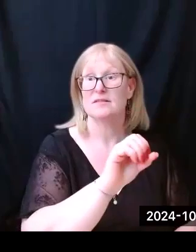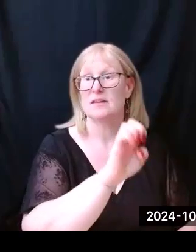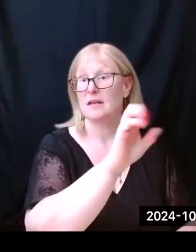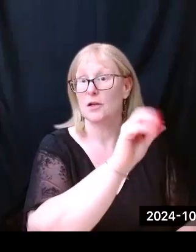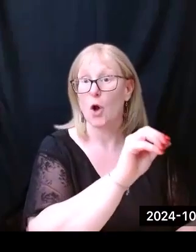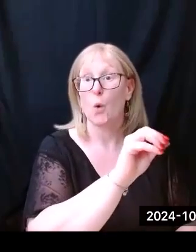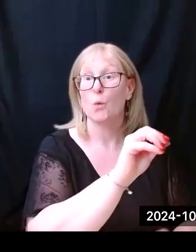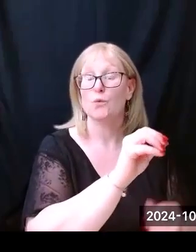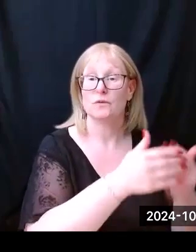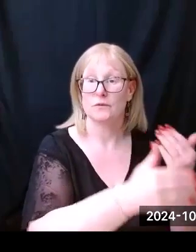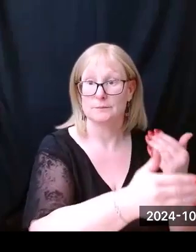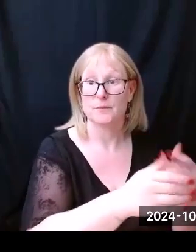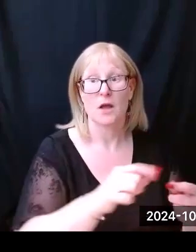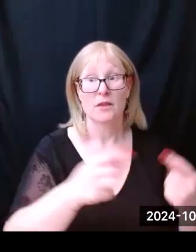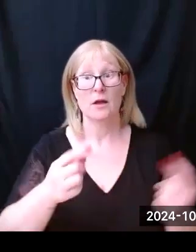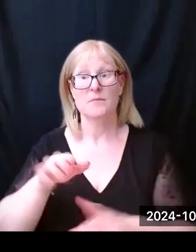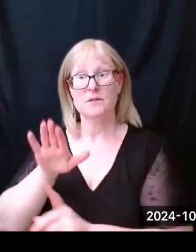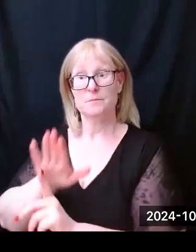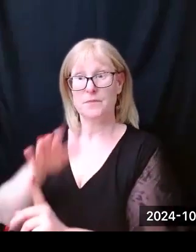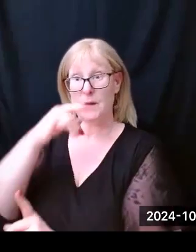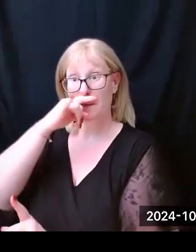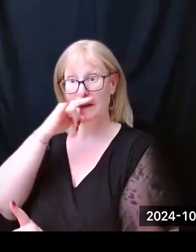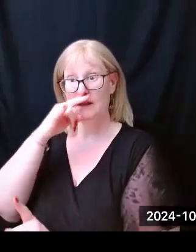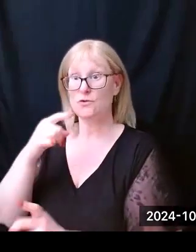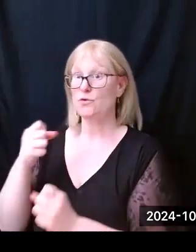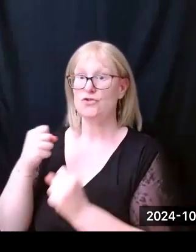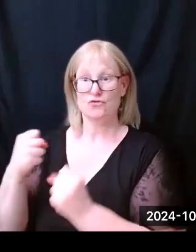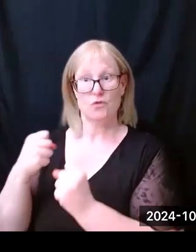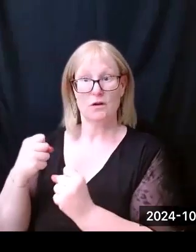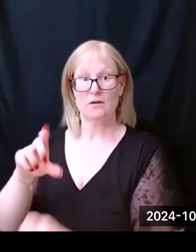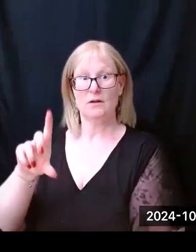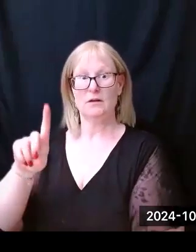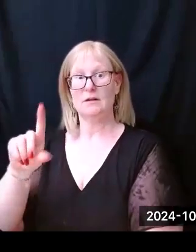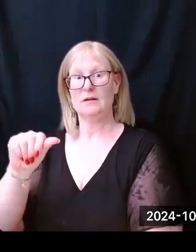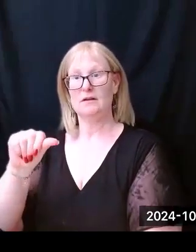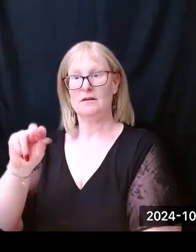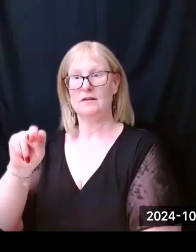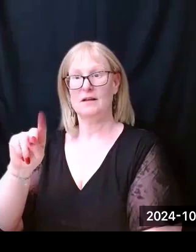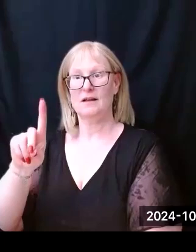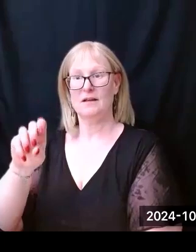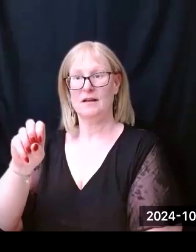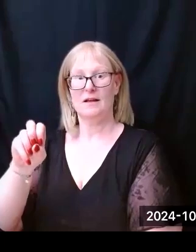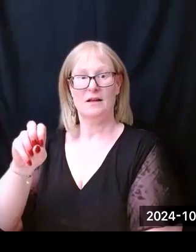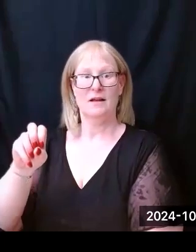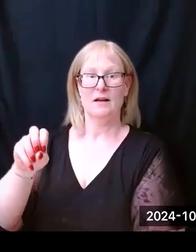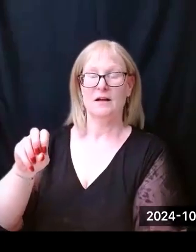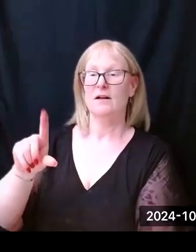But on the flip side, there are kids who are just sturdy like dandelions and they're like, okay, yeah, I'm good. Right. And we all know the friend